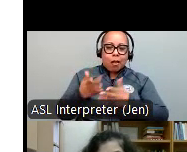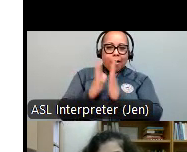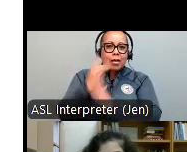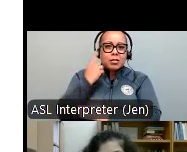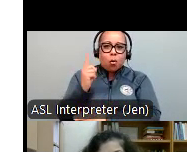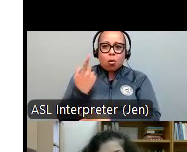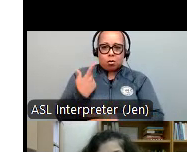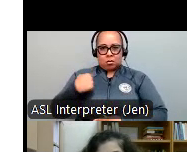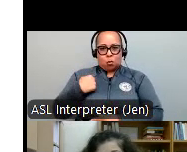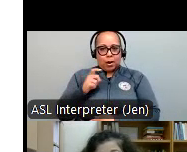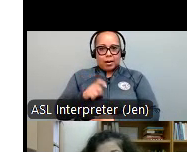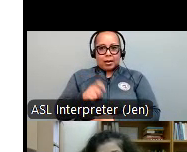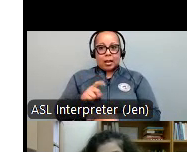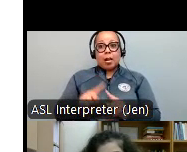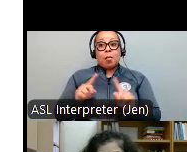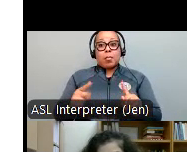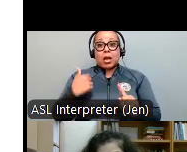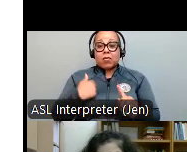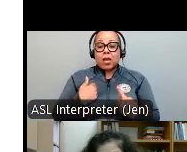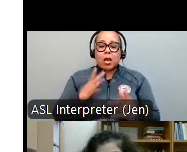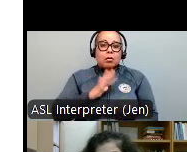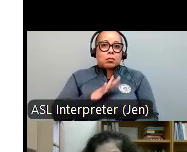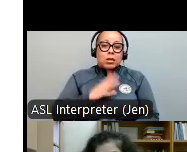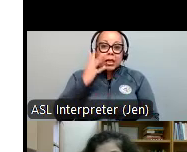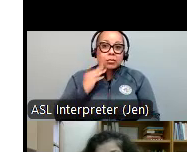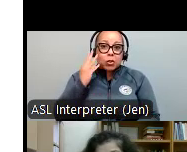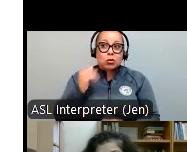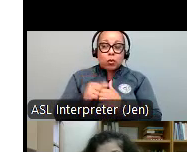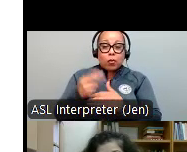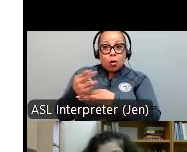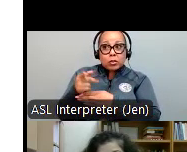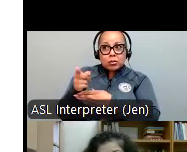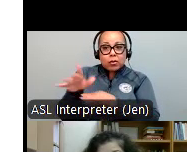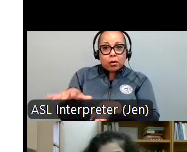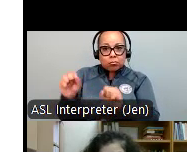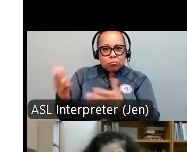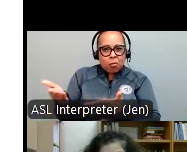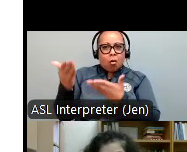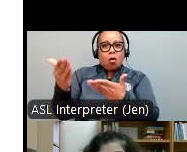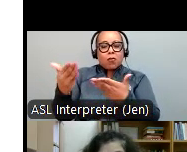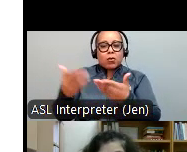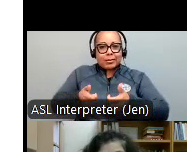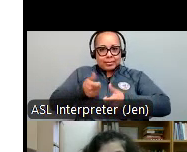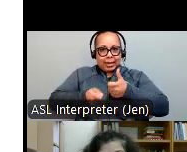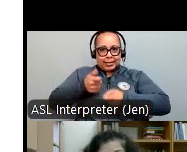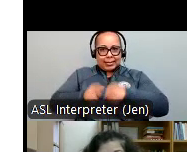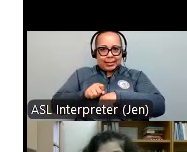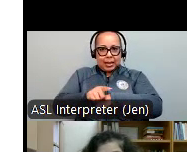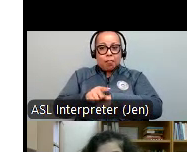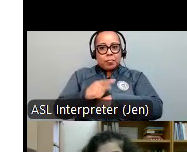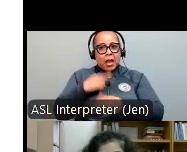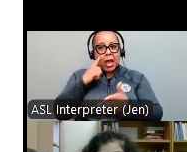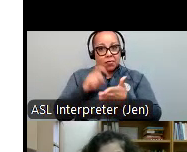I need. I've had great experiences with hotels that do offer texting. I find that WhatsApp is a